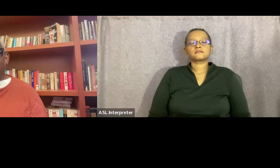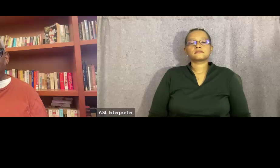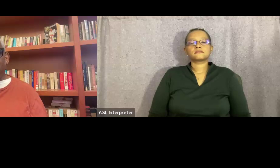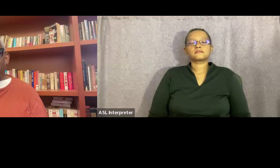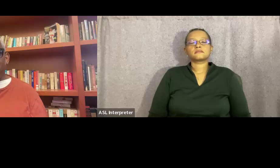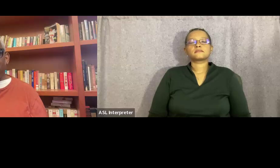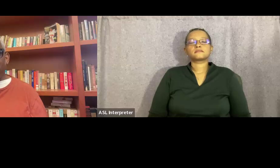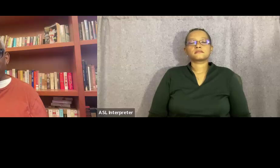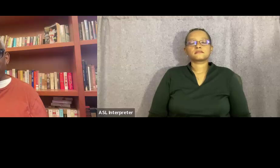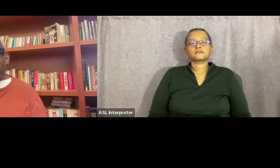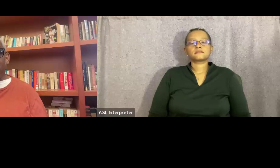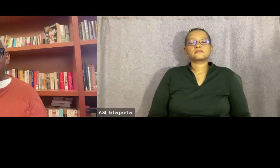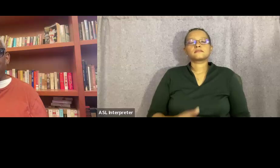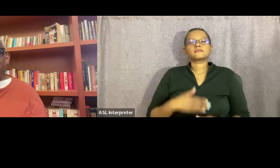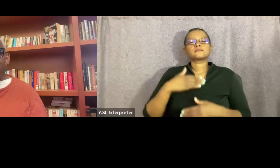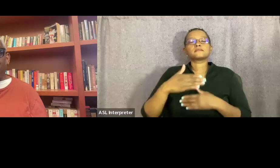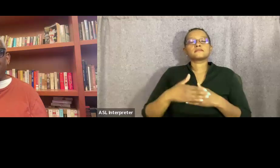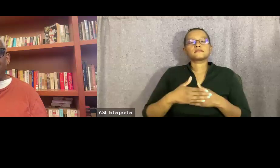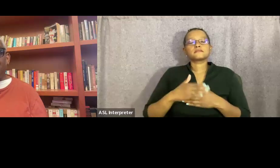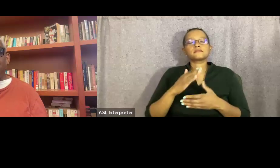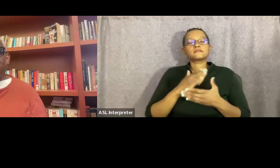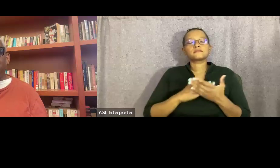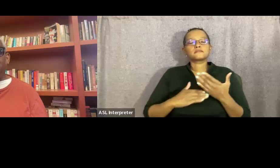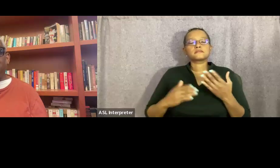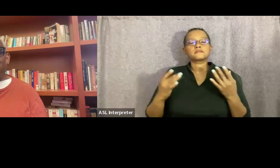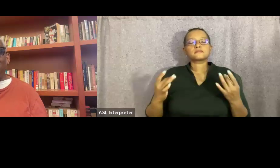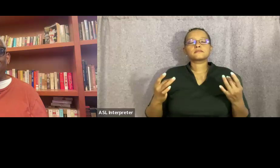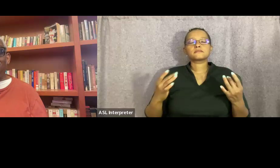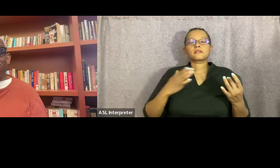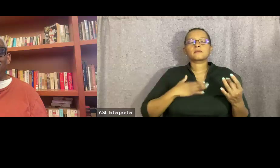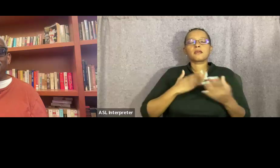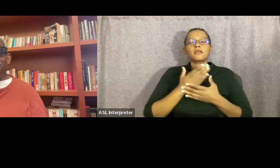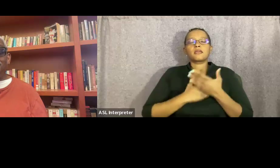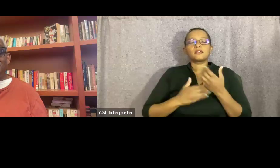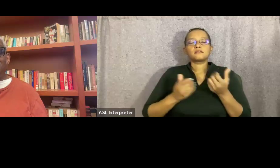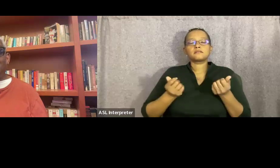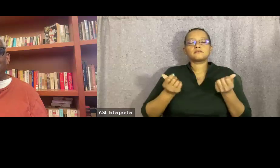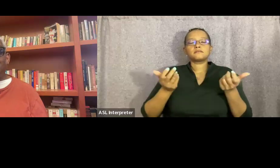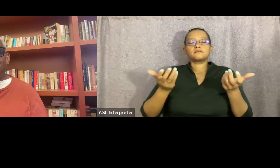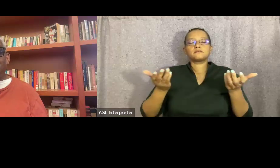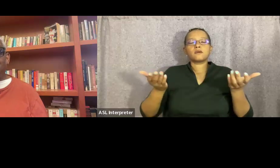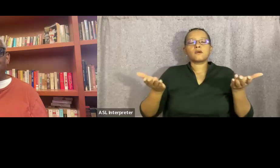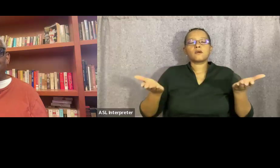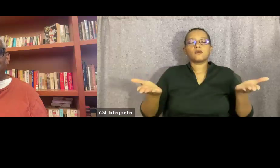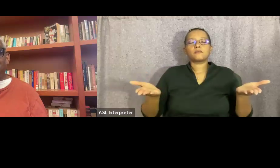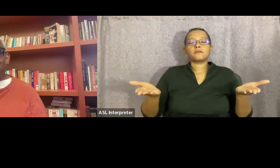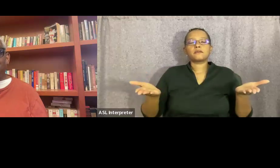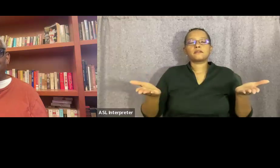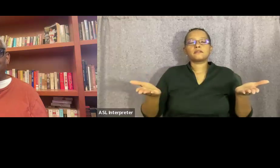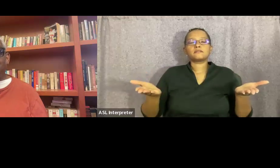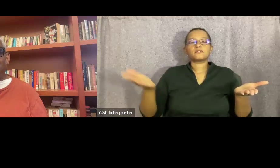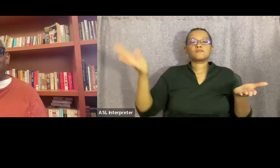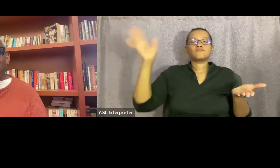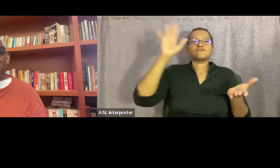Thisecond part I am opening up my hands so I now can connect the universe all of the